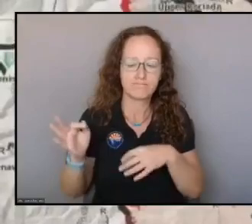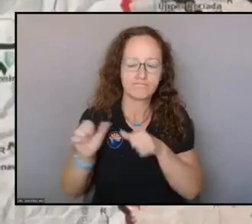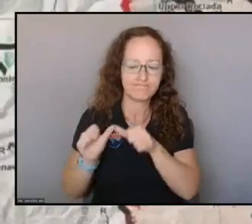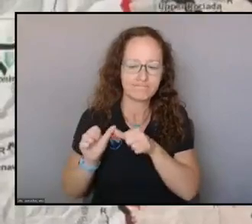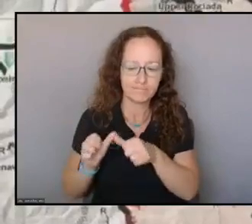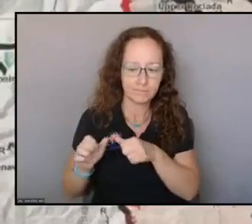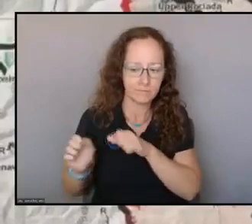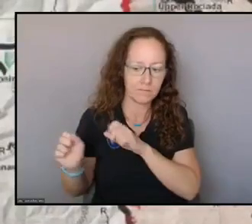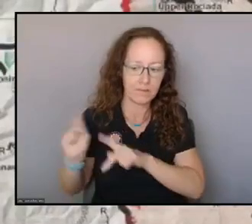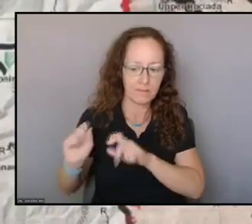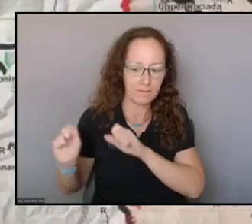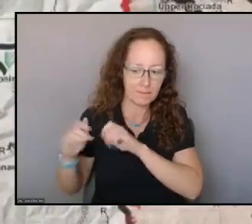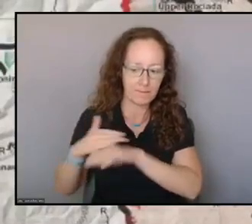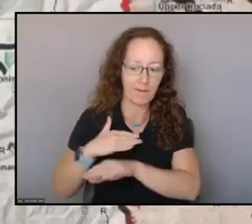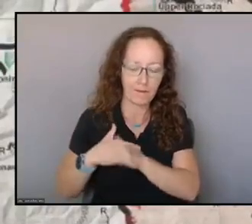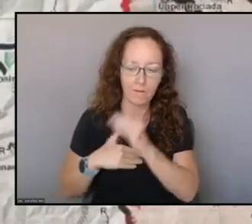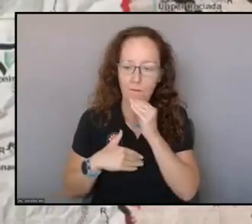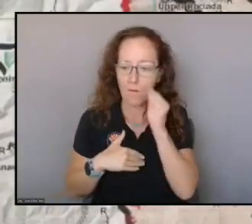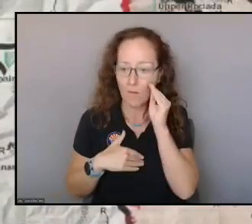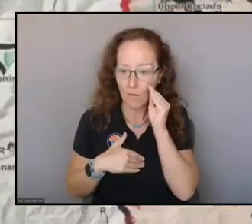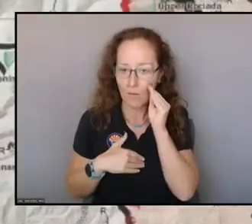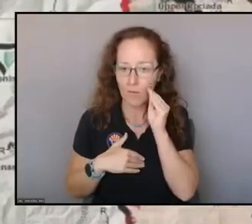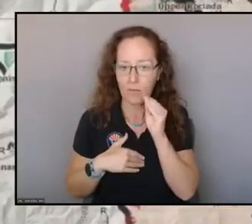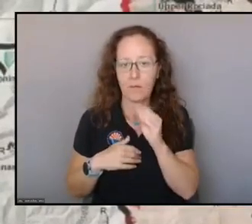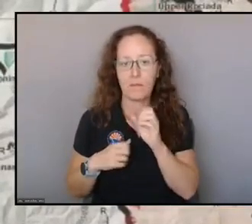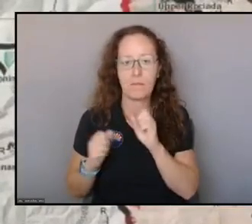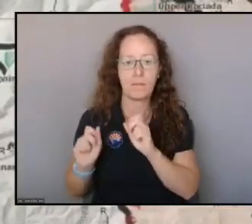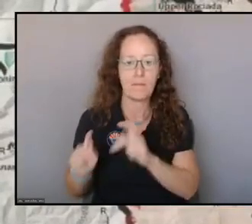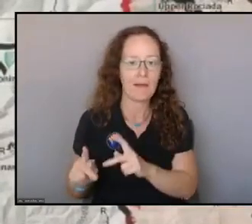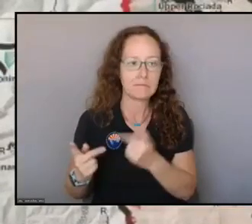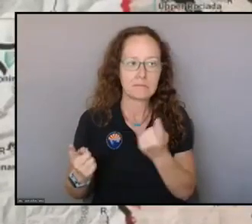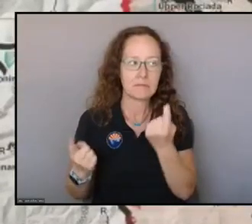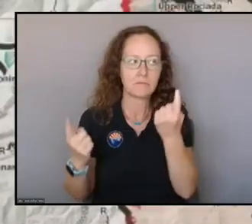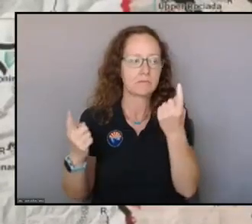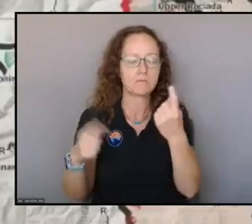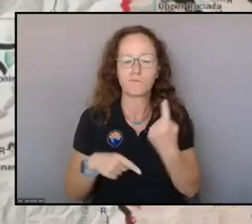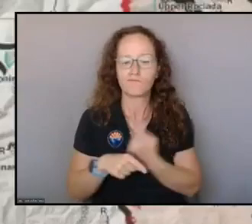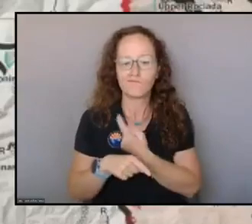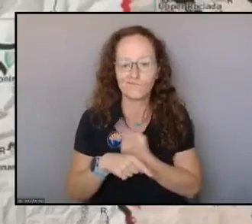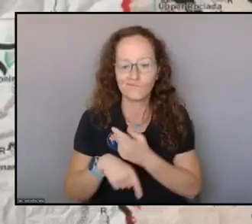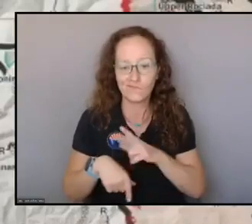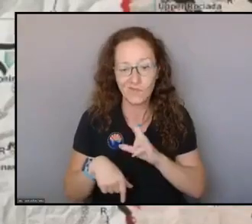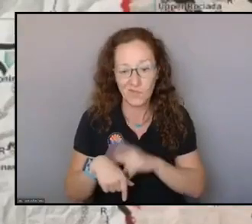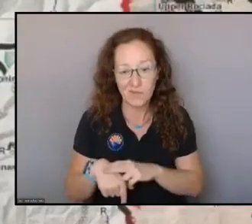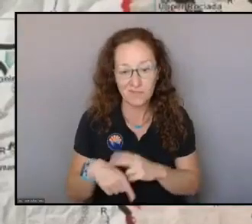PEOPLE BACK IN TO THEIR RESIDENCES AND BACK TO SOME KIND OF NORMALCY.